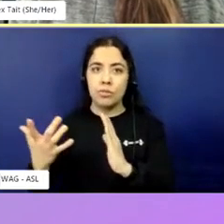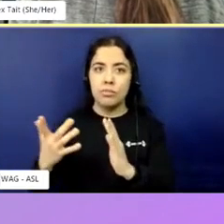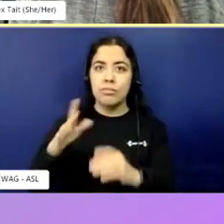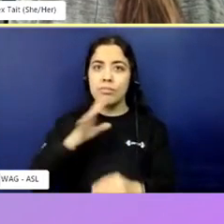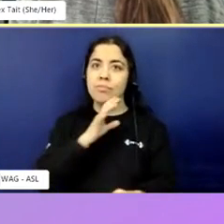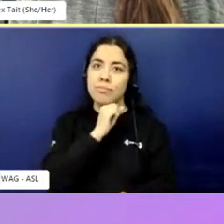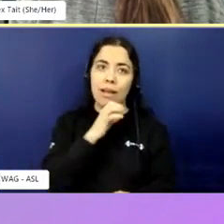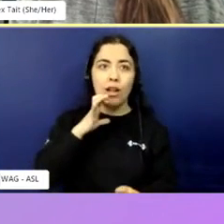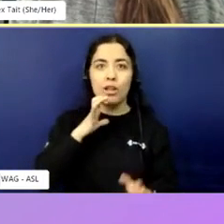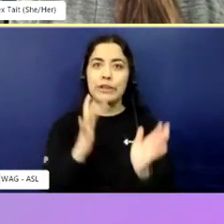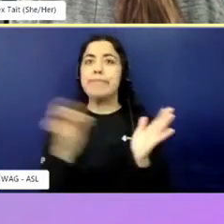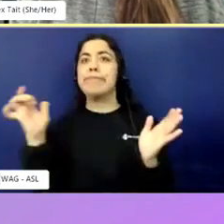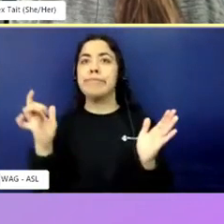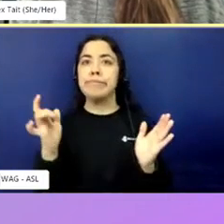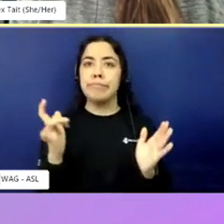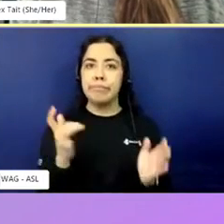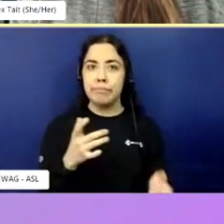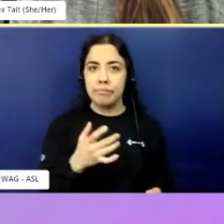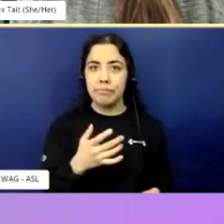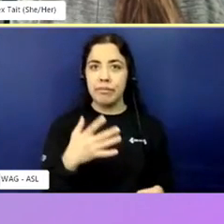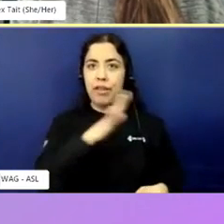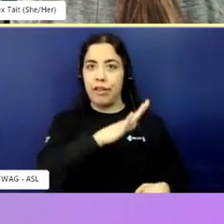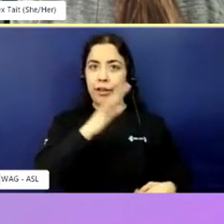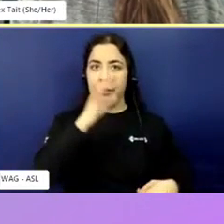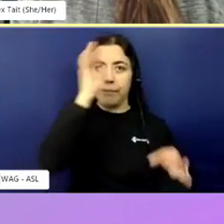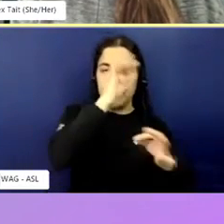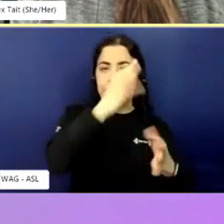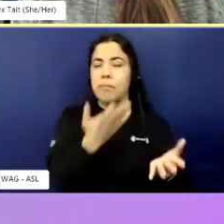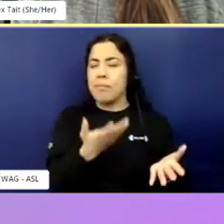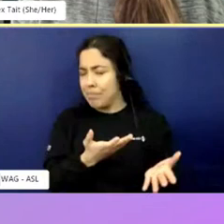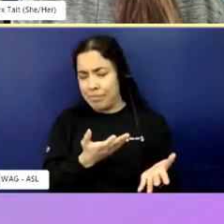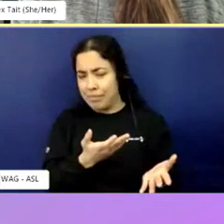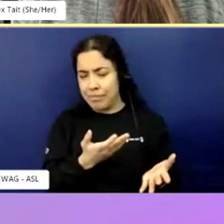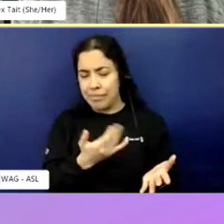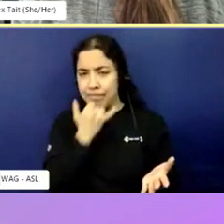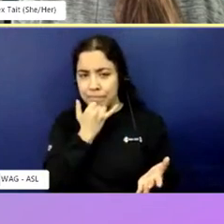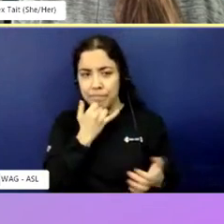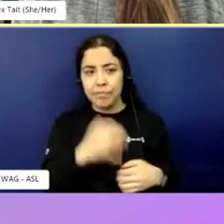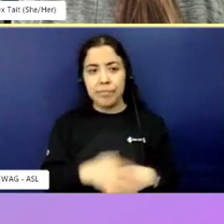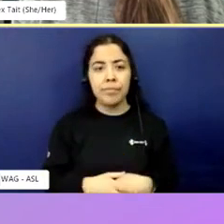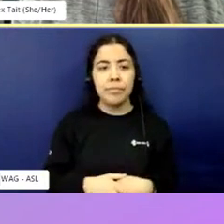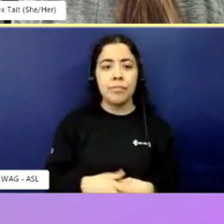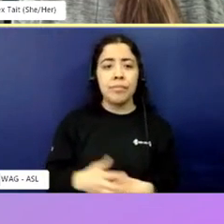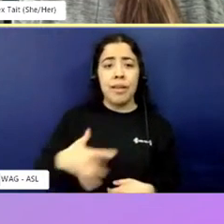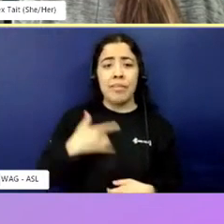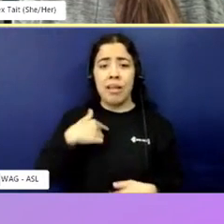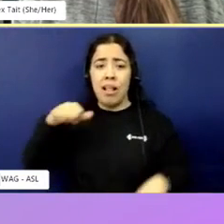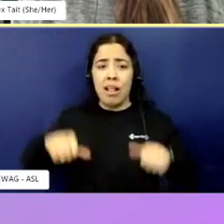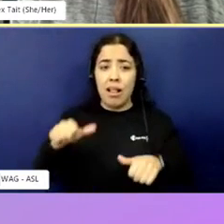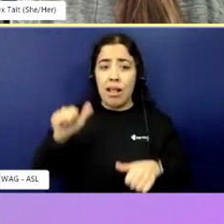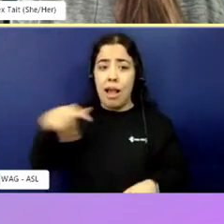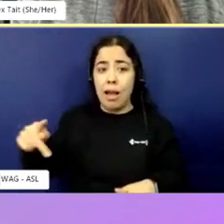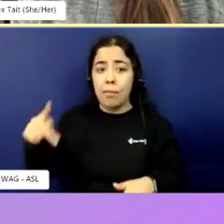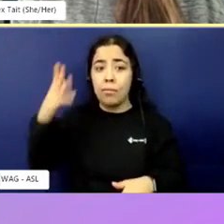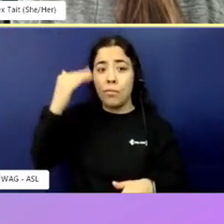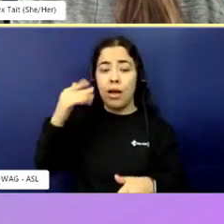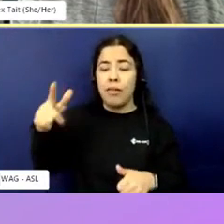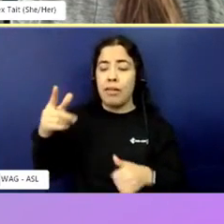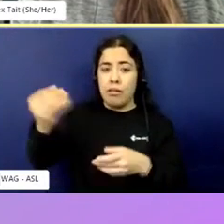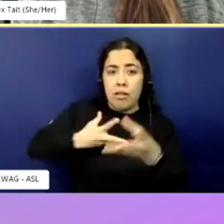never wanted. This feels like digital elderly elderly abuse." I feel my reluctance to use a lot of apps and